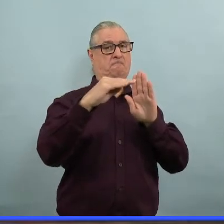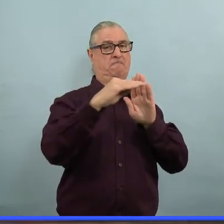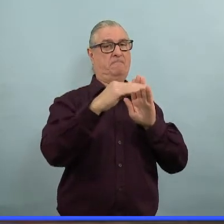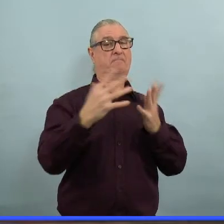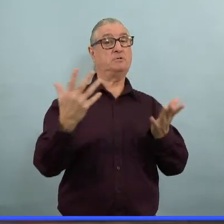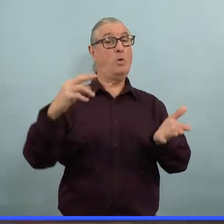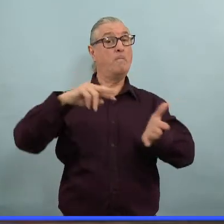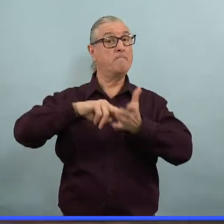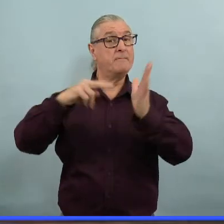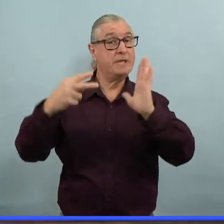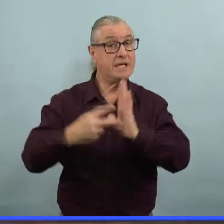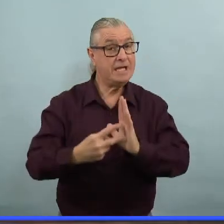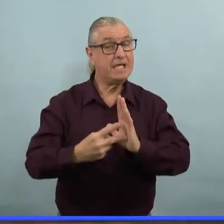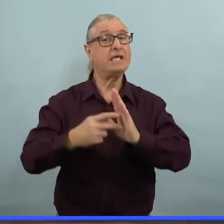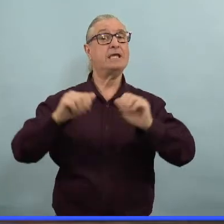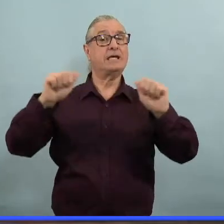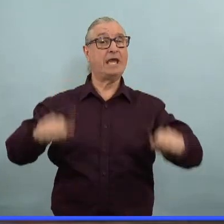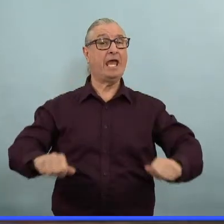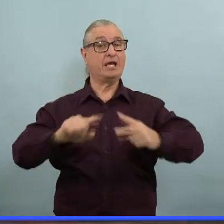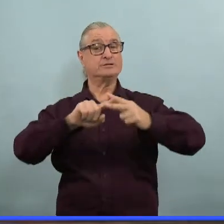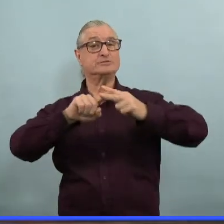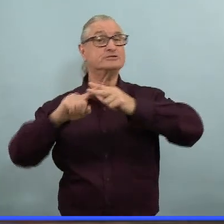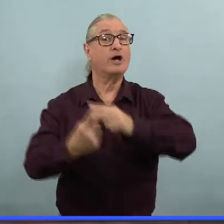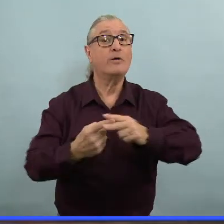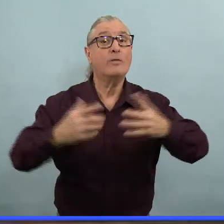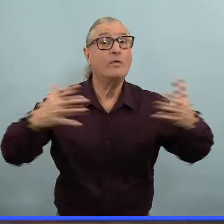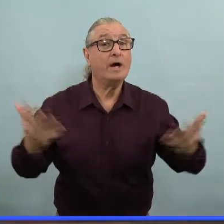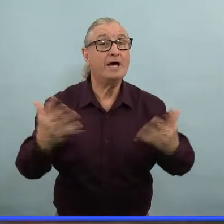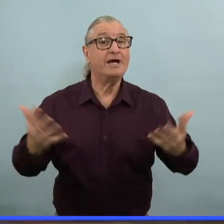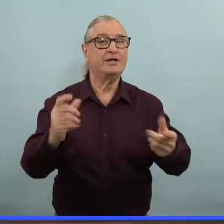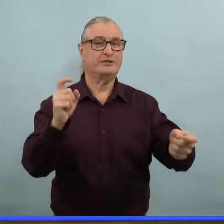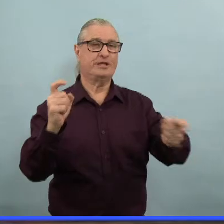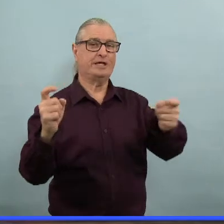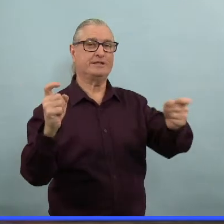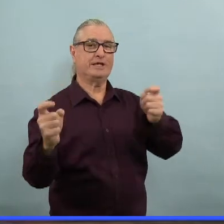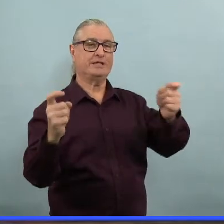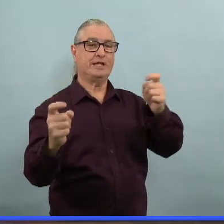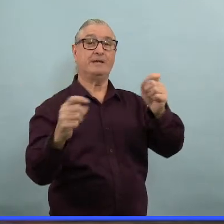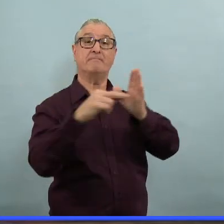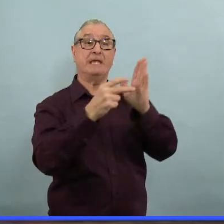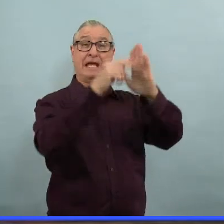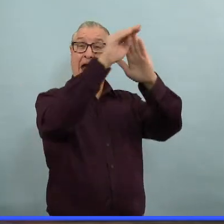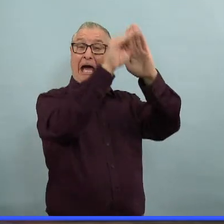at this point we all know that the public health measures were in place temporarily they're always